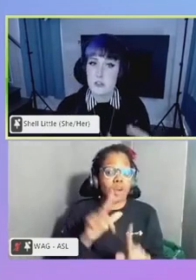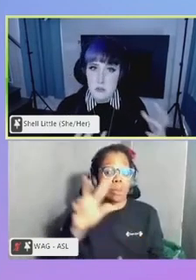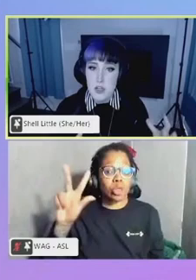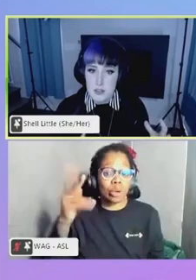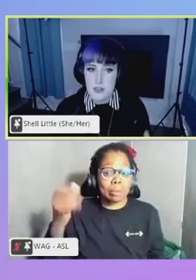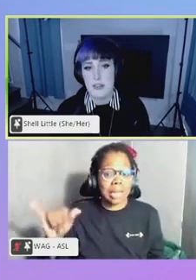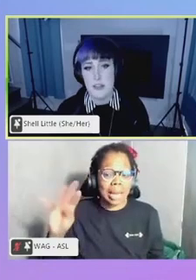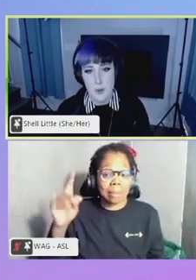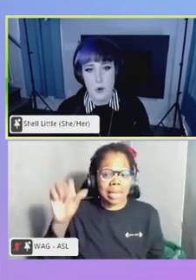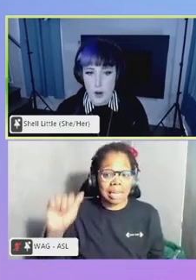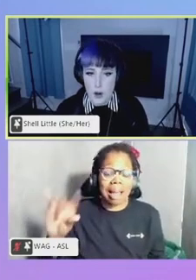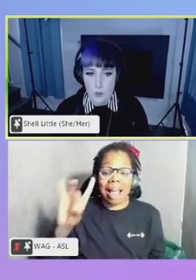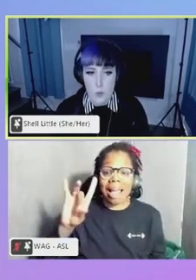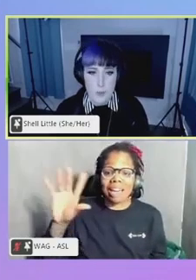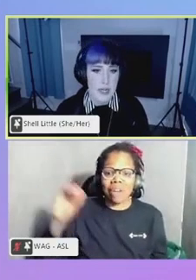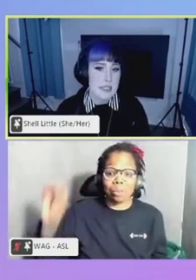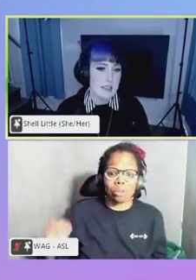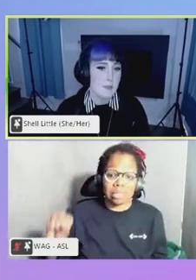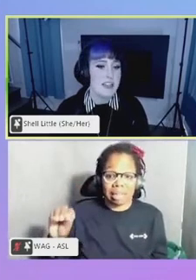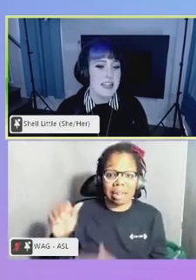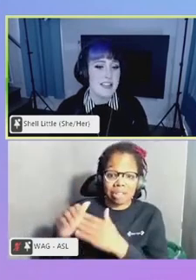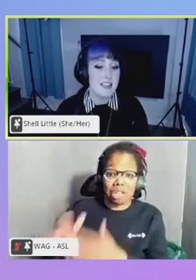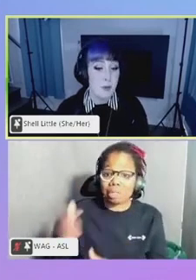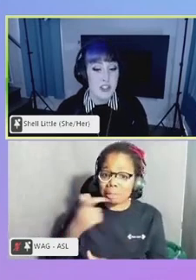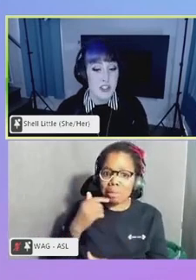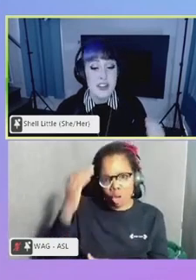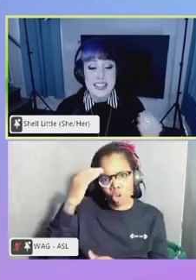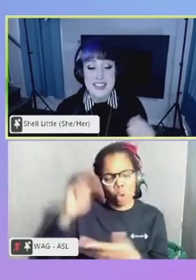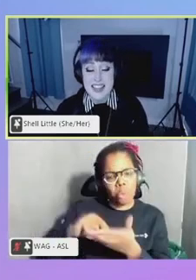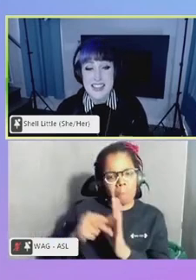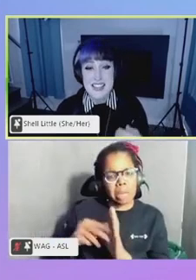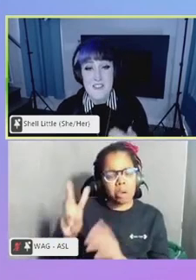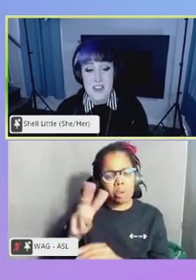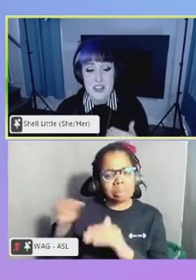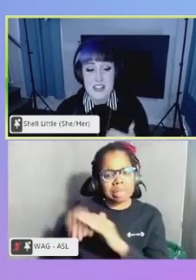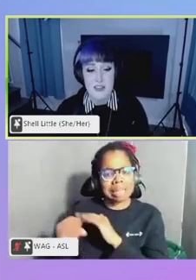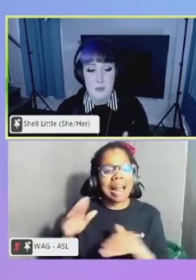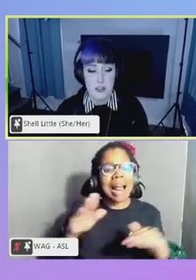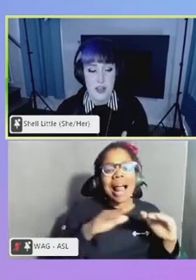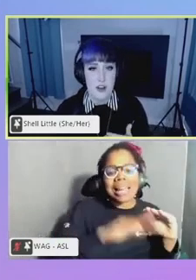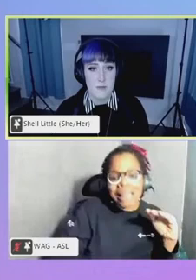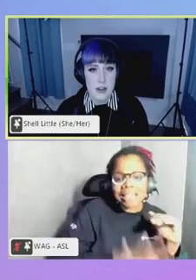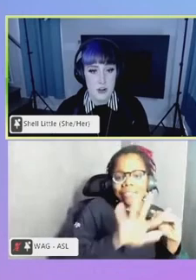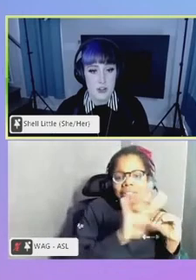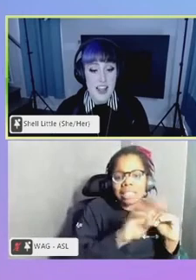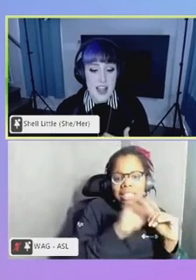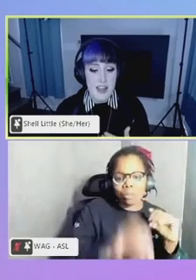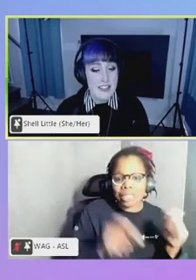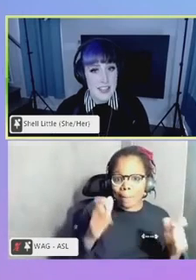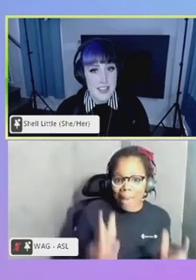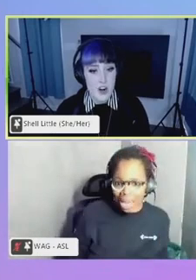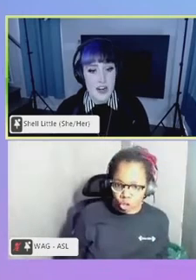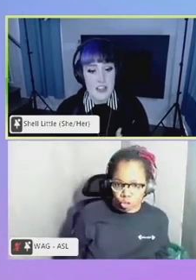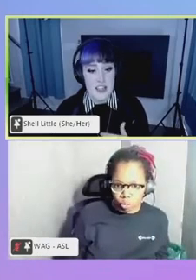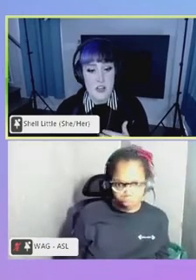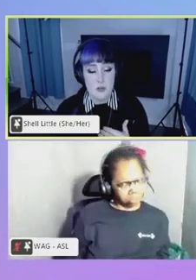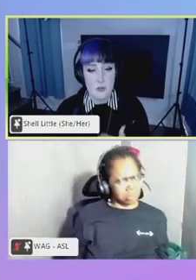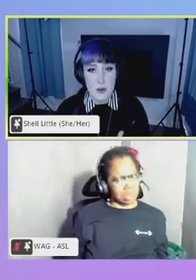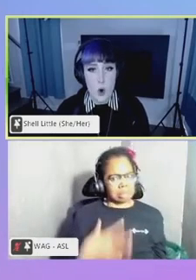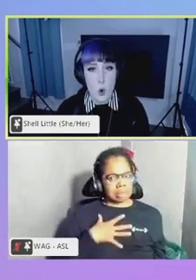not understand accessibility at all. And, you know, according to a pull back by, 85% of leaders said that they